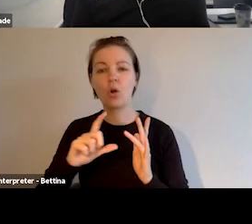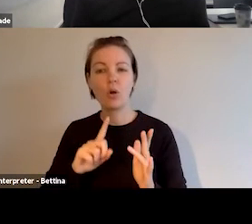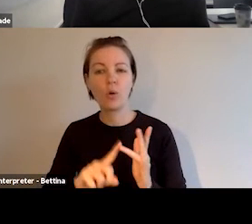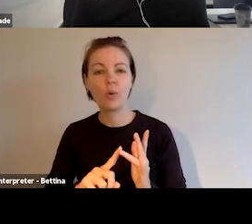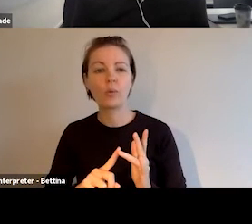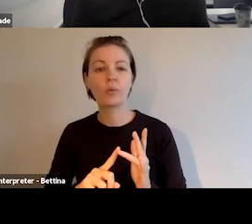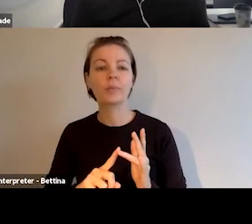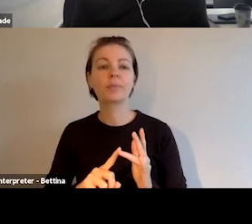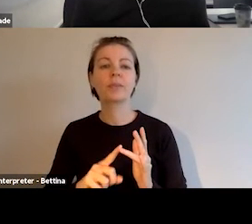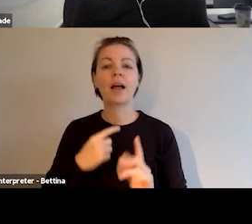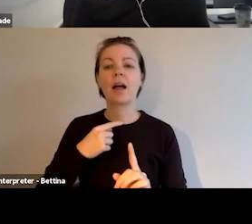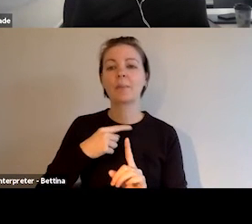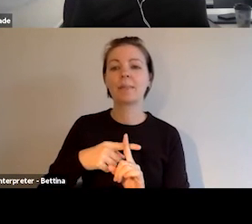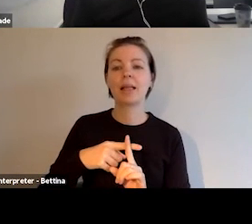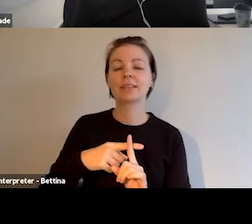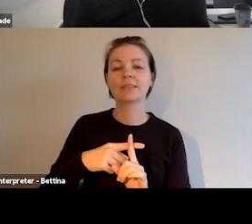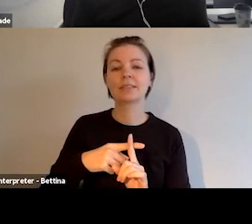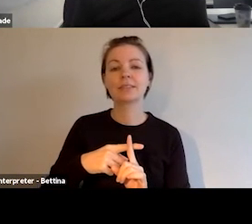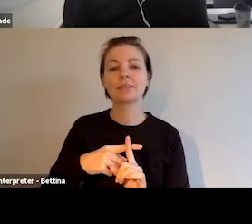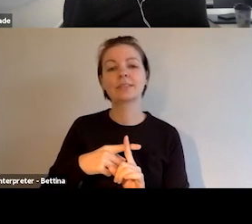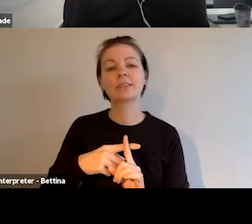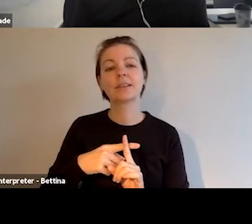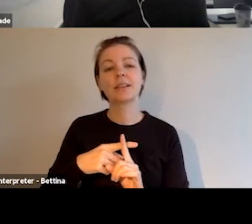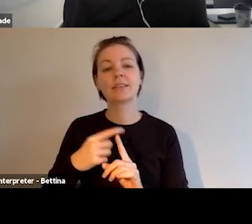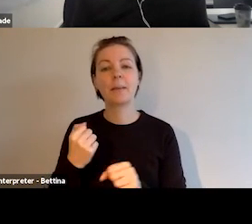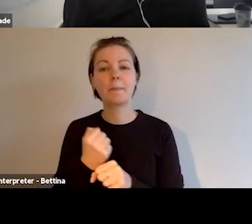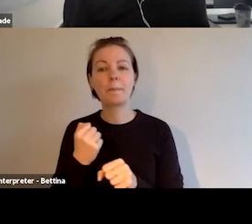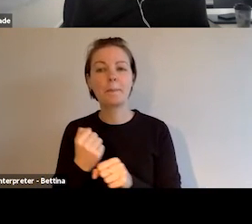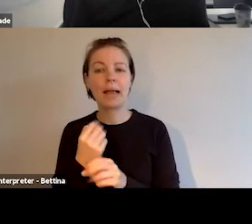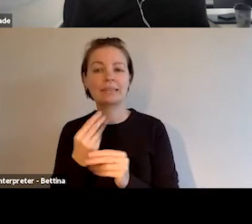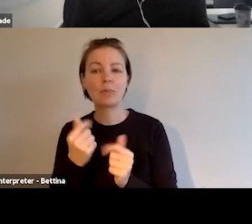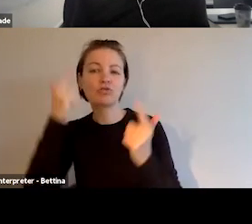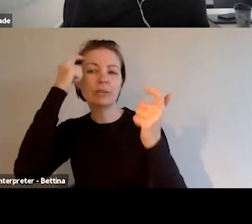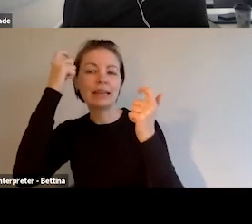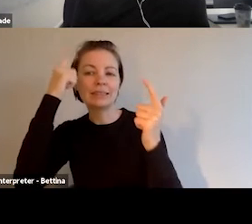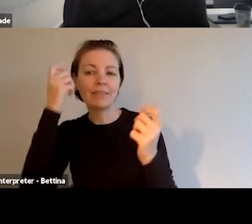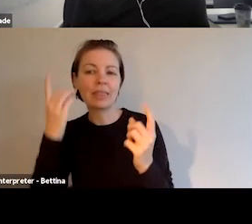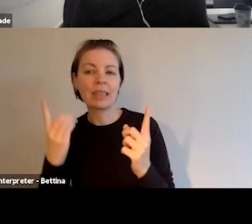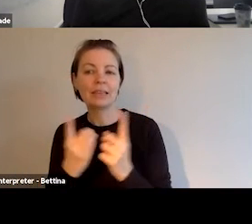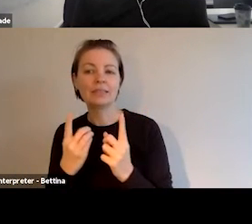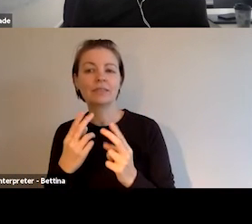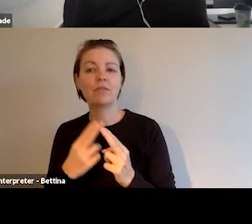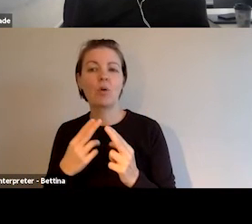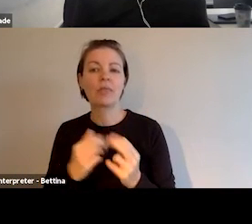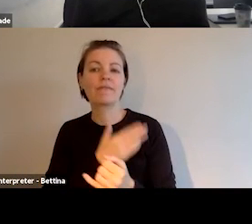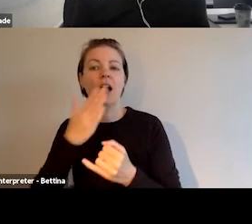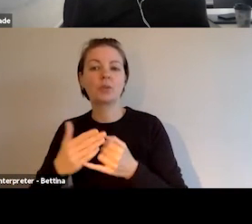And future shop that produced creative artifacts were used in the process.